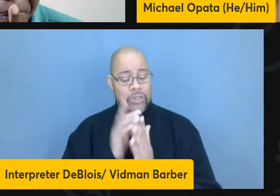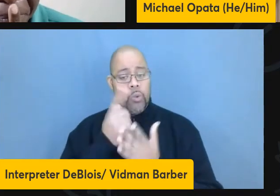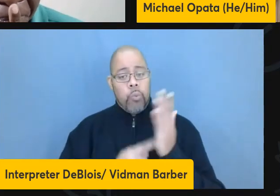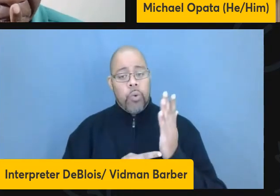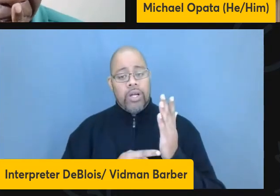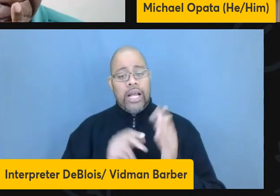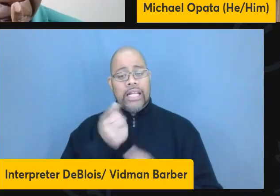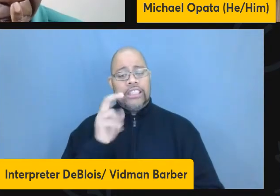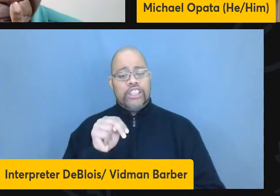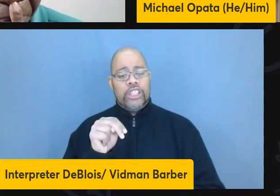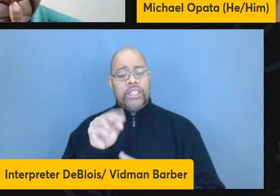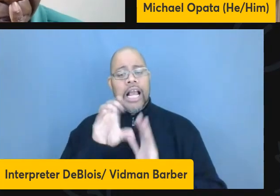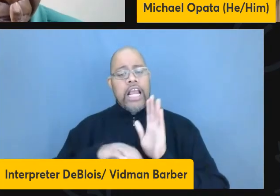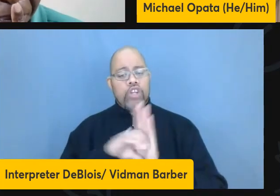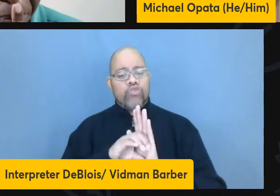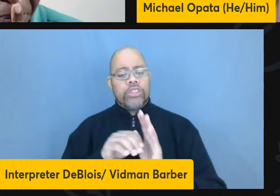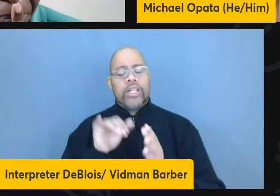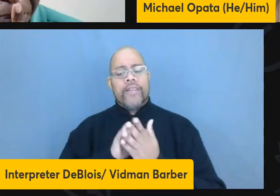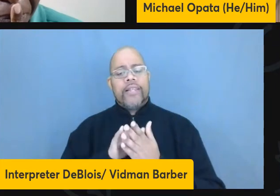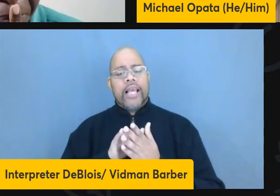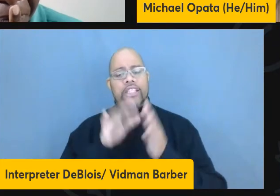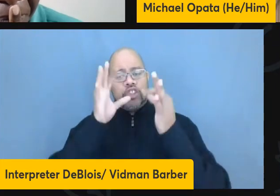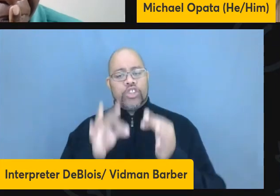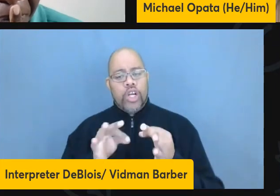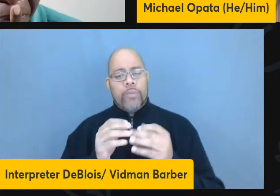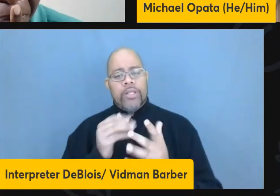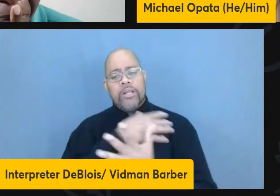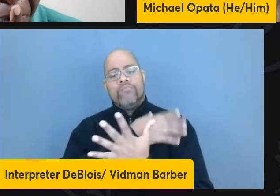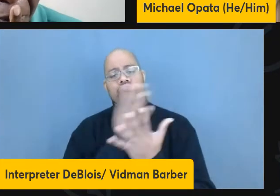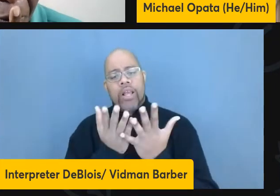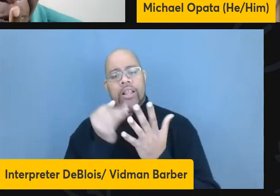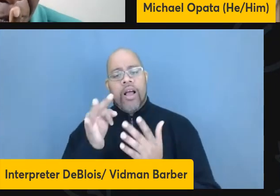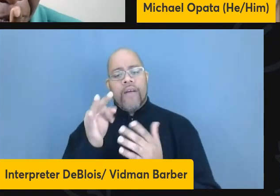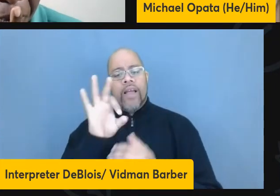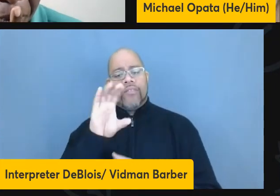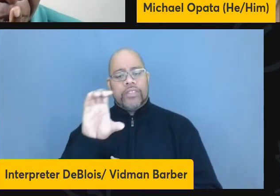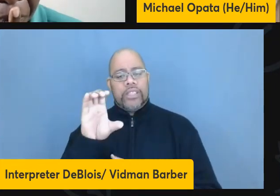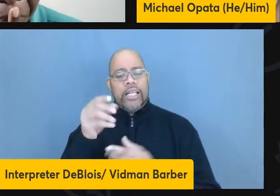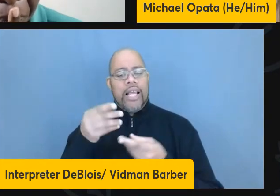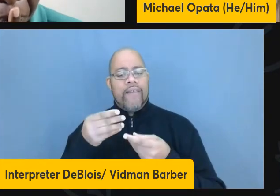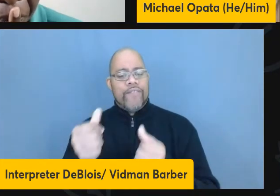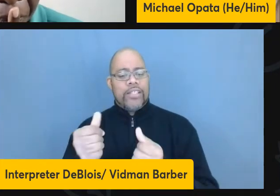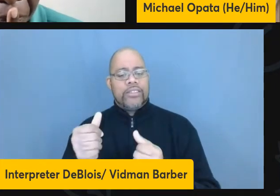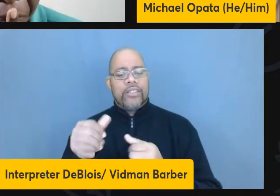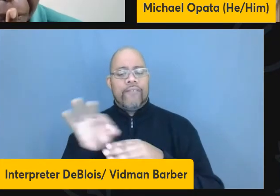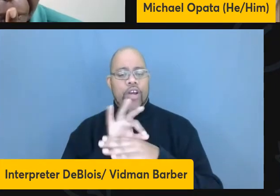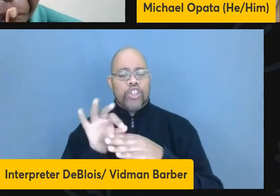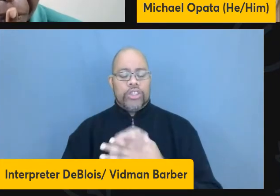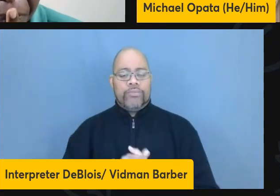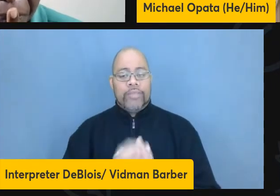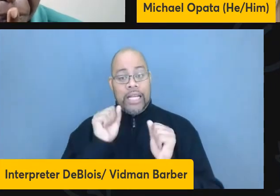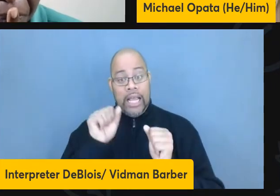characteristics that determine the breadth of the FC effector function? Can this be predicted?